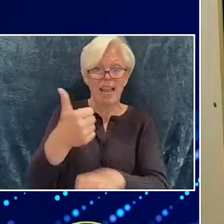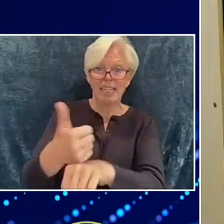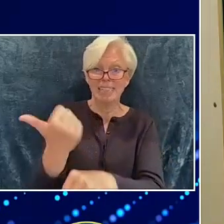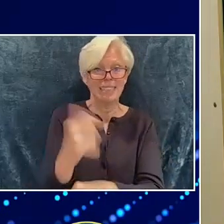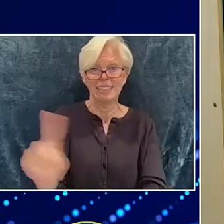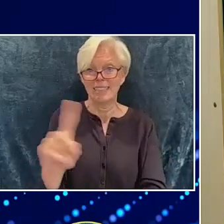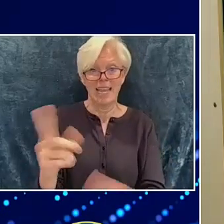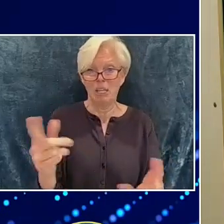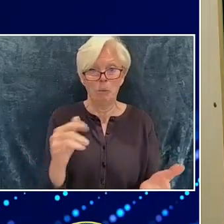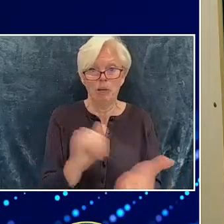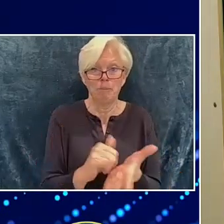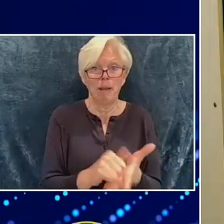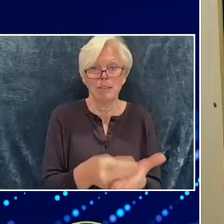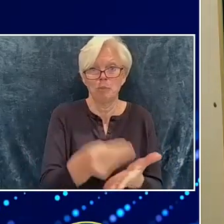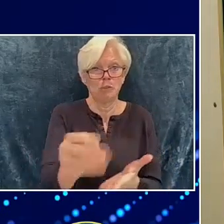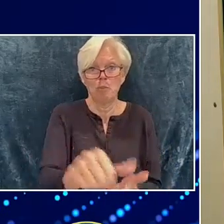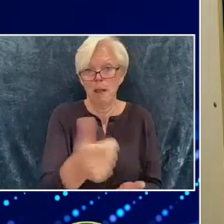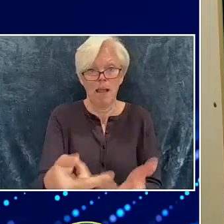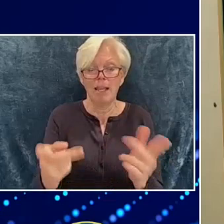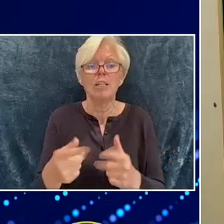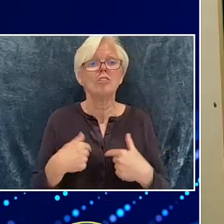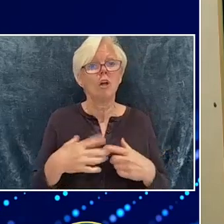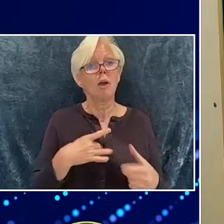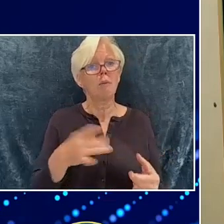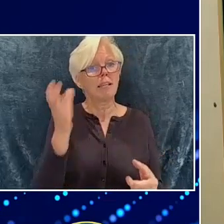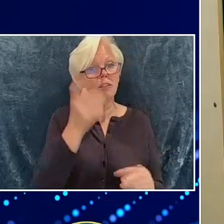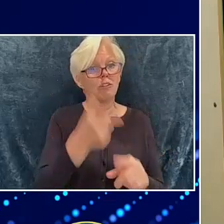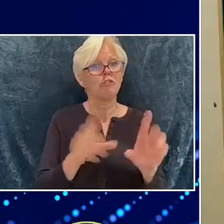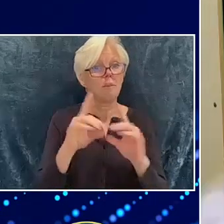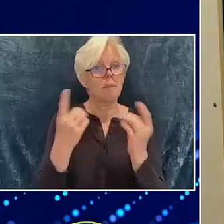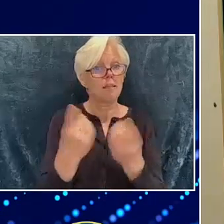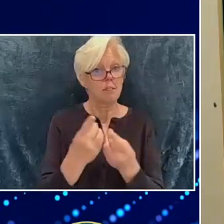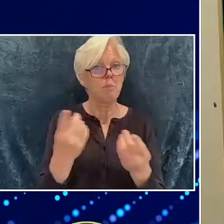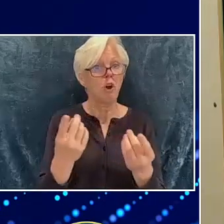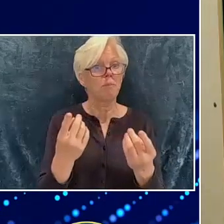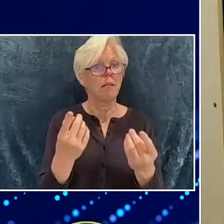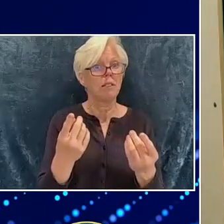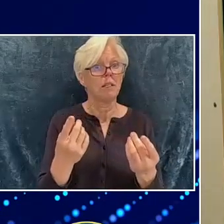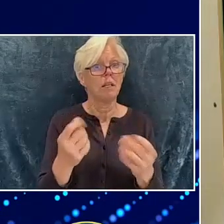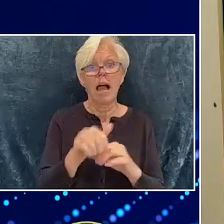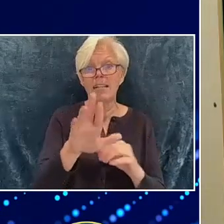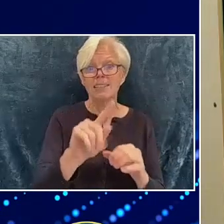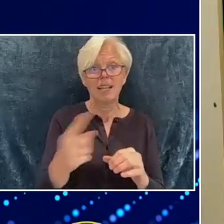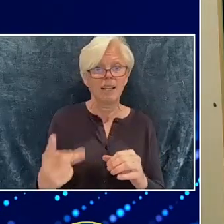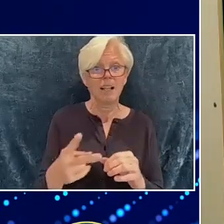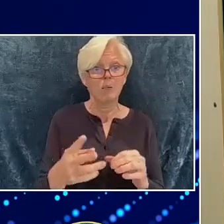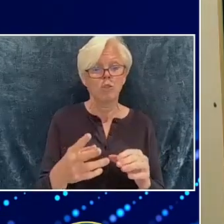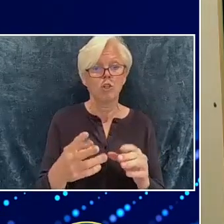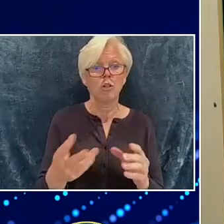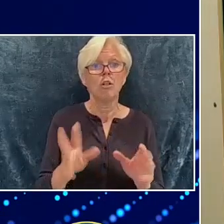So I guess I would like to hear from the Department. I think I've sent a couple of proposals that reinstate that language.